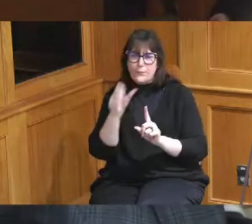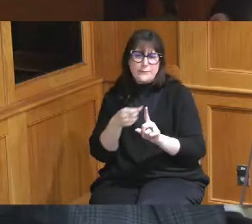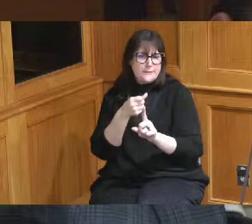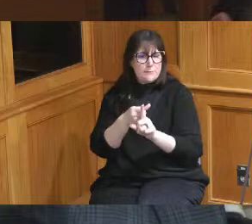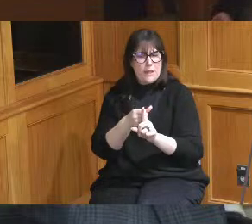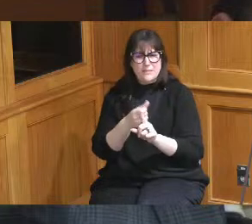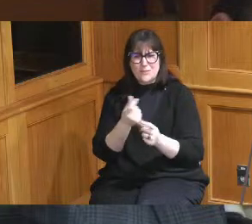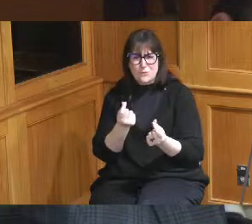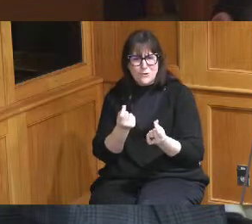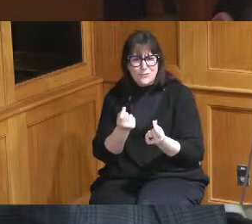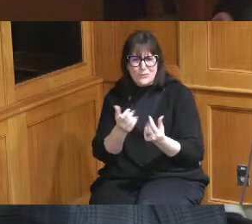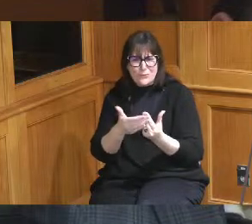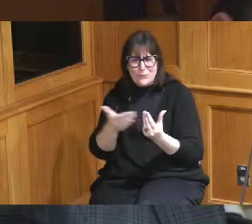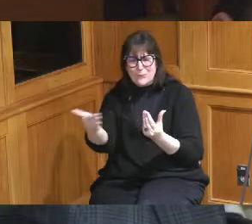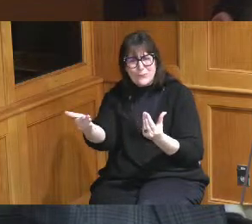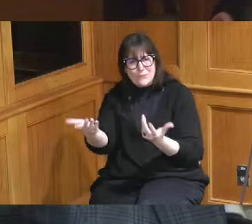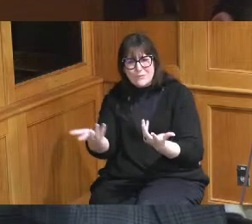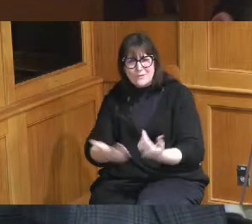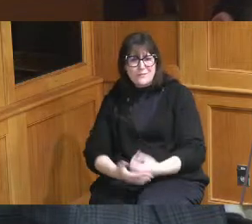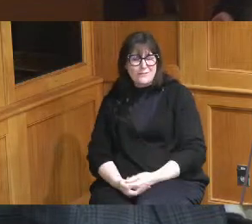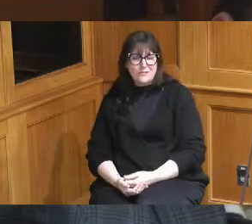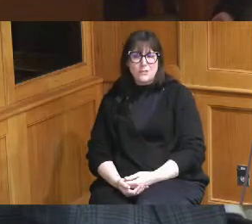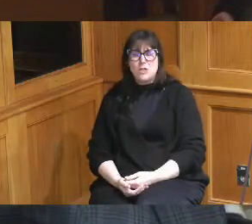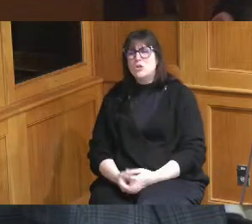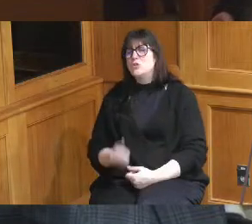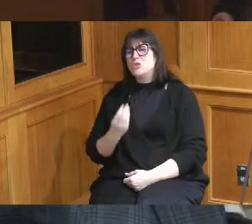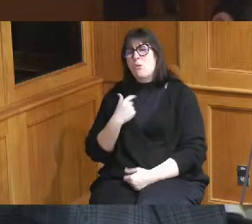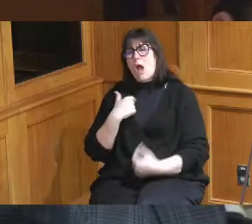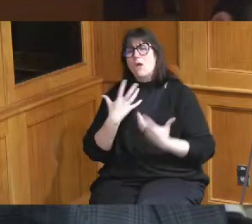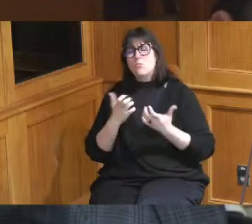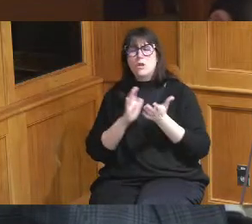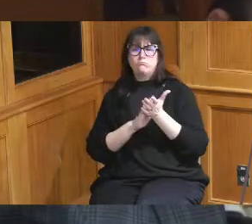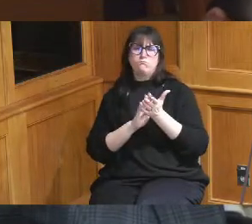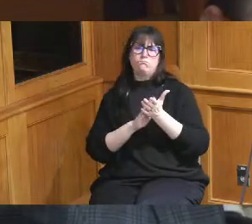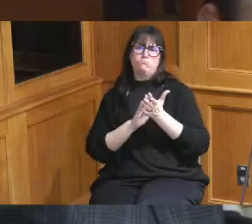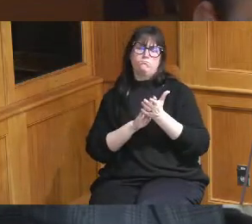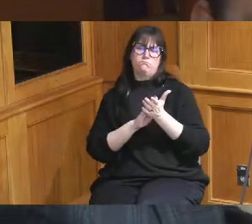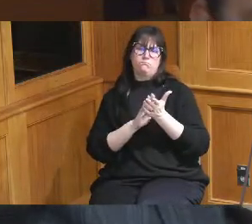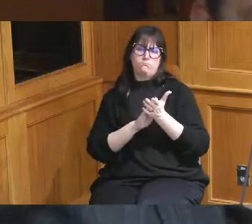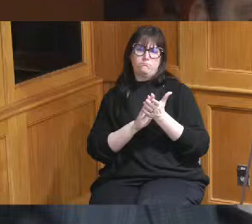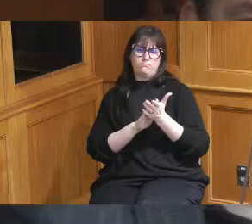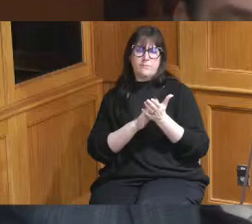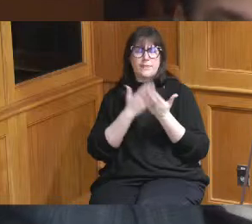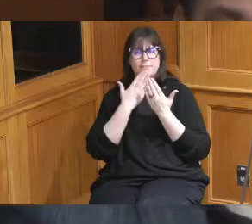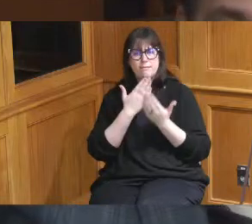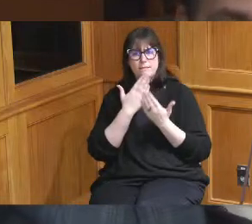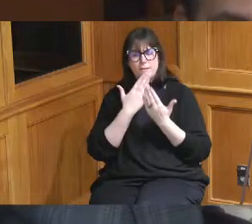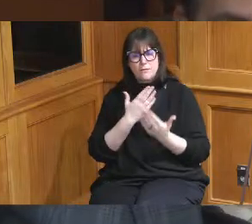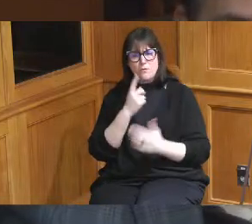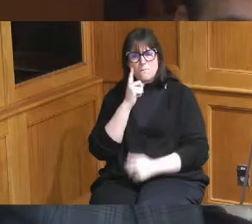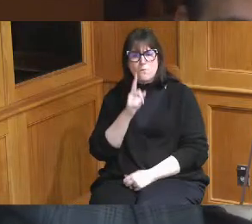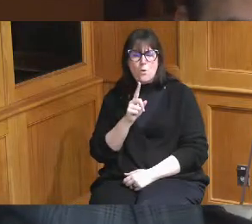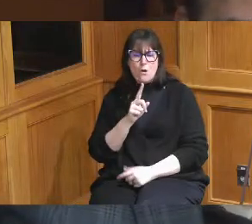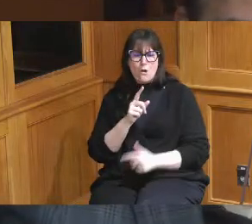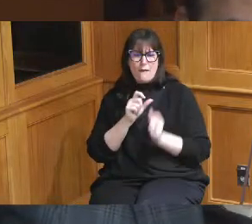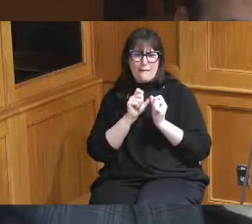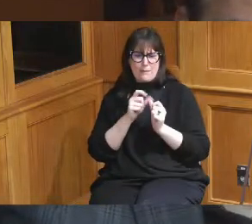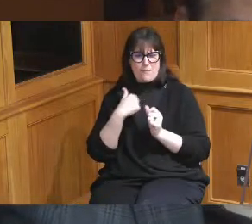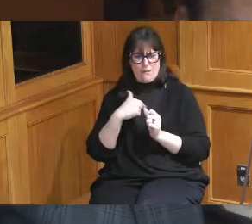those things I just wanted to compliment you on keeping us on point and keeping us moving